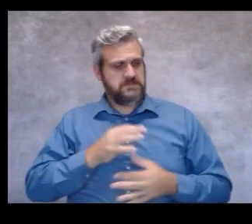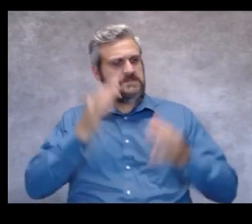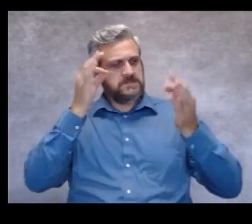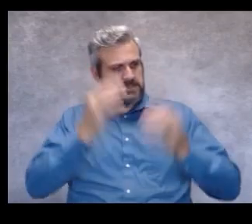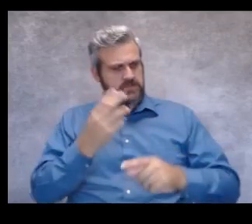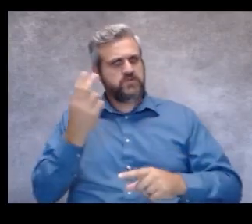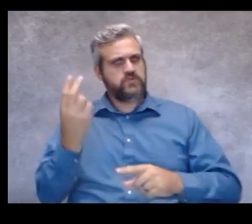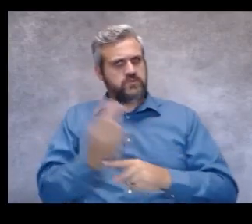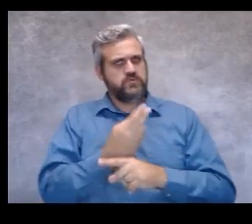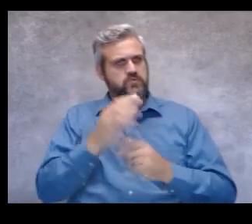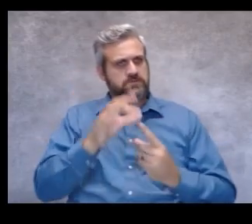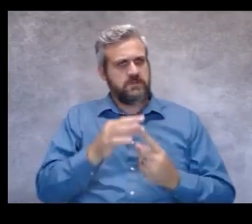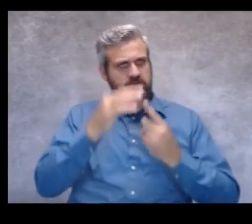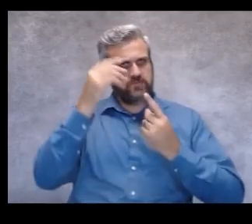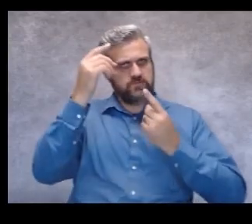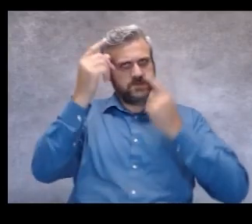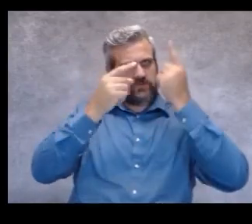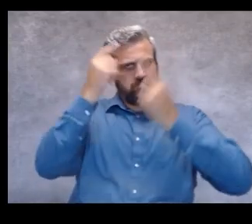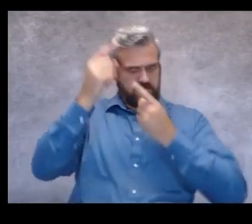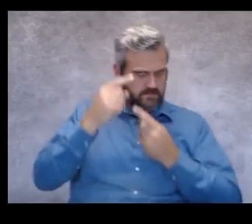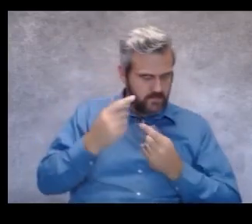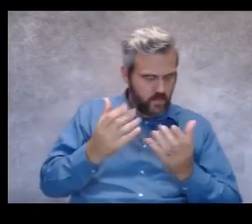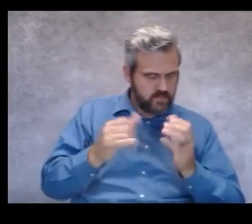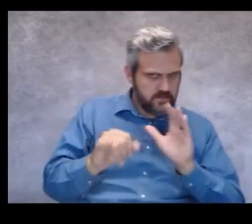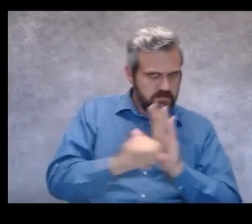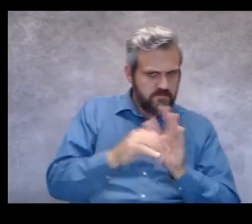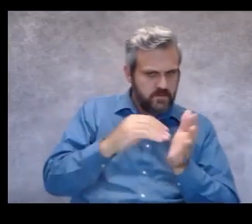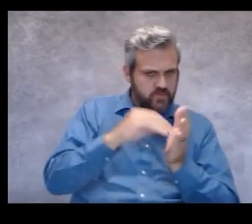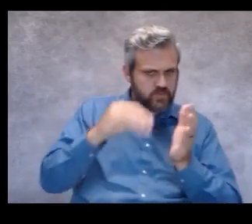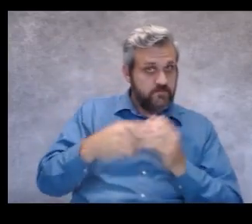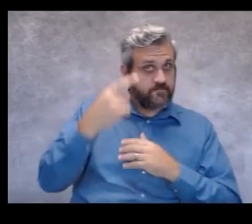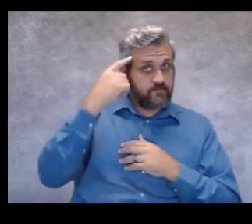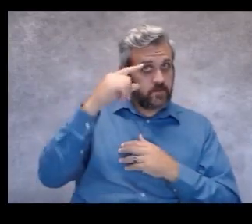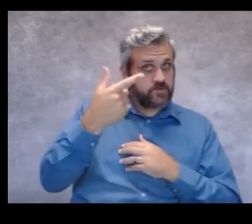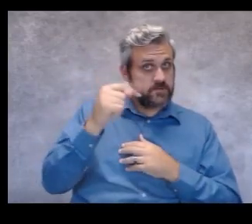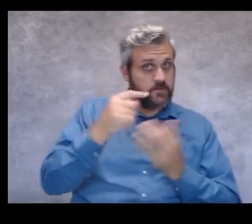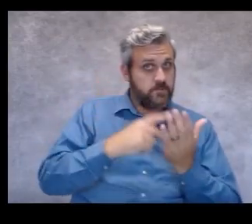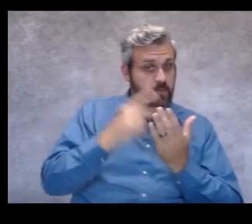special considerations when identifying a student for the GT program, they